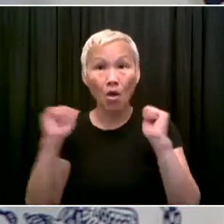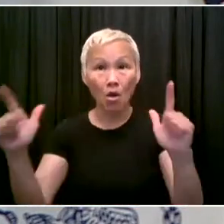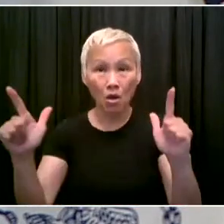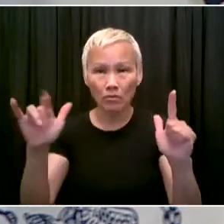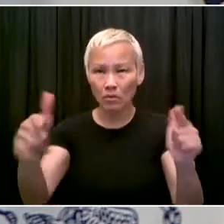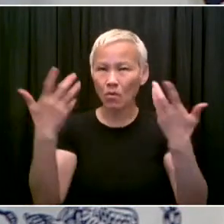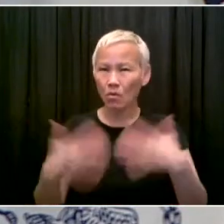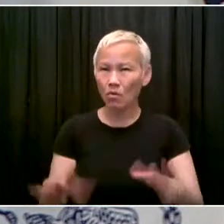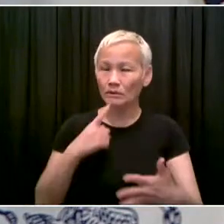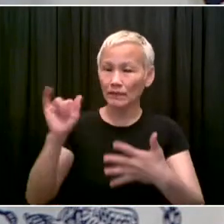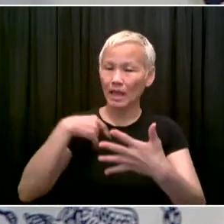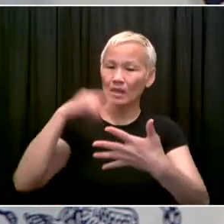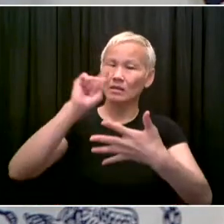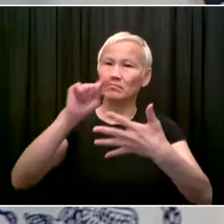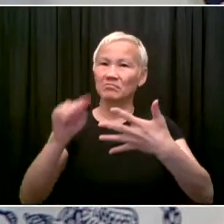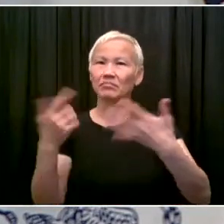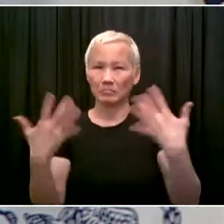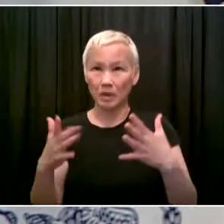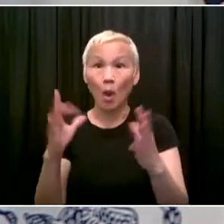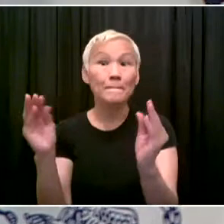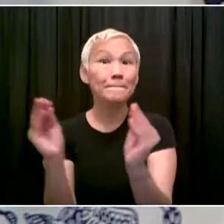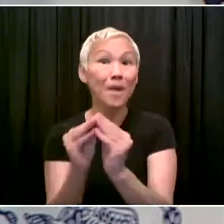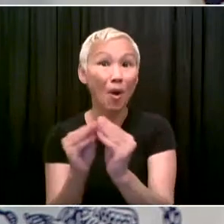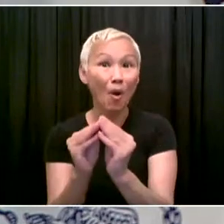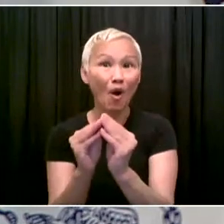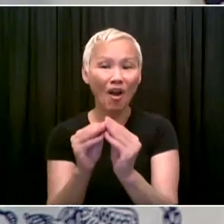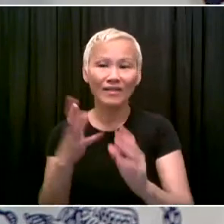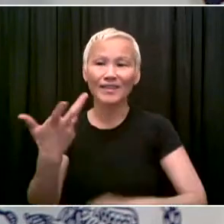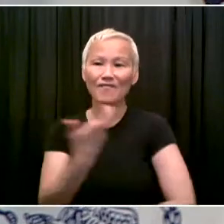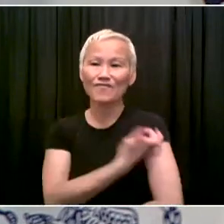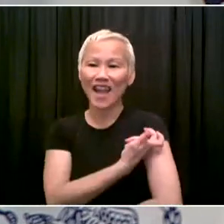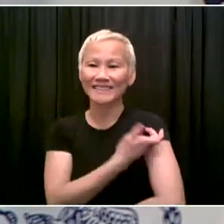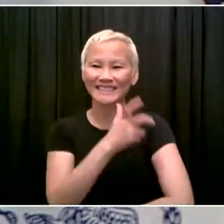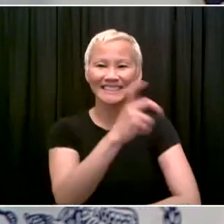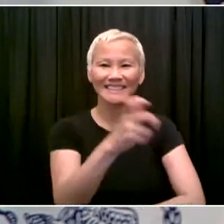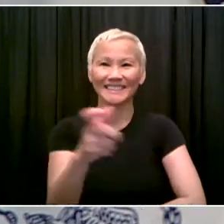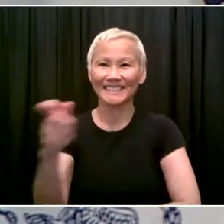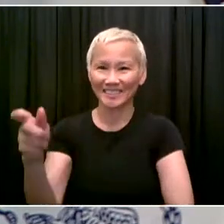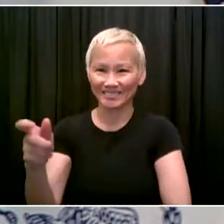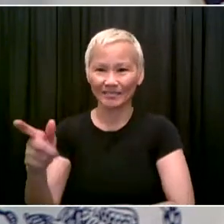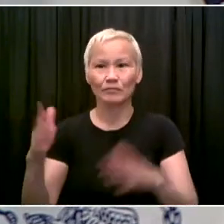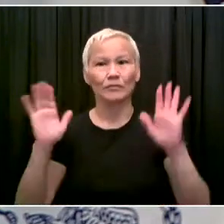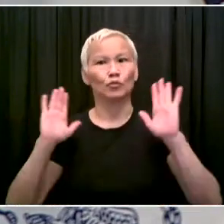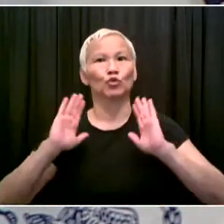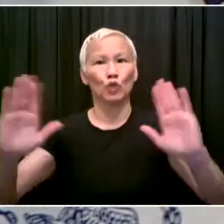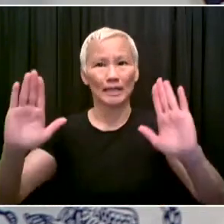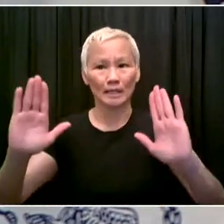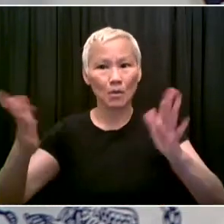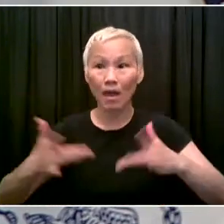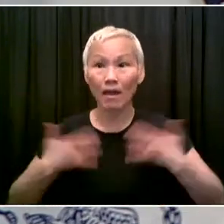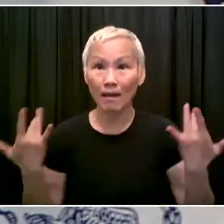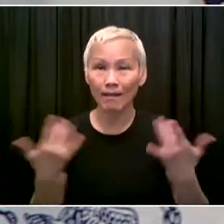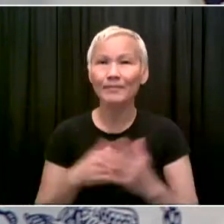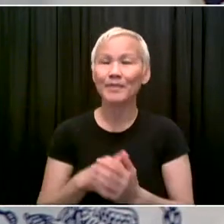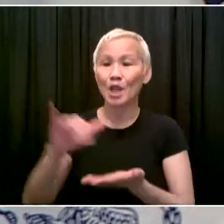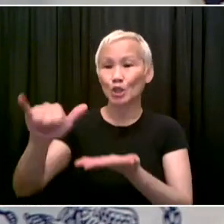RECOVERY FOR ALL OF S.U